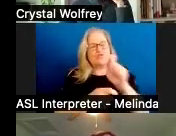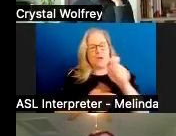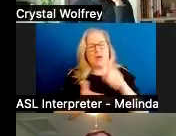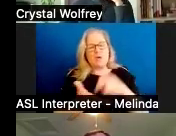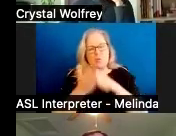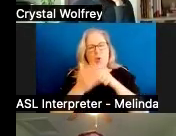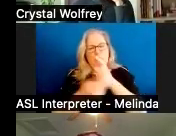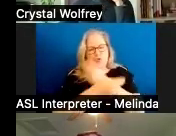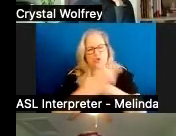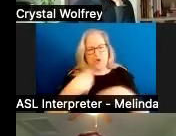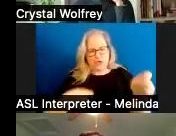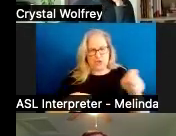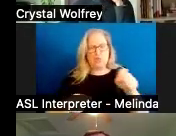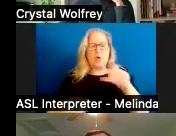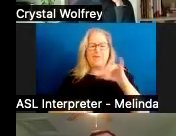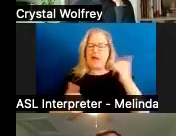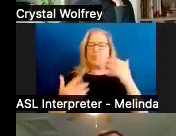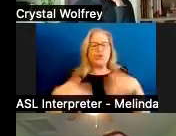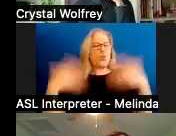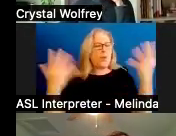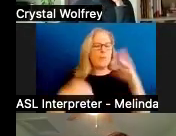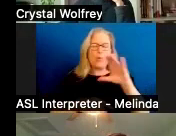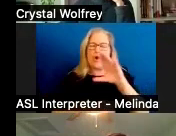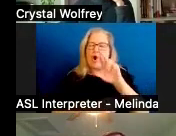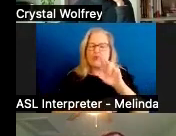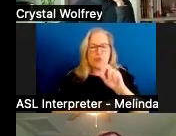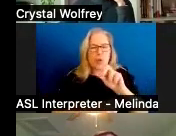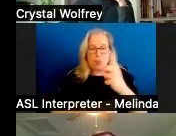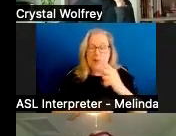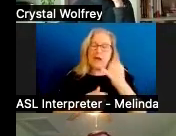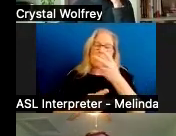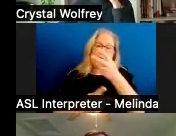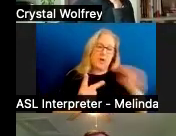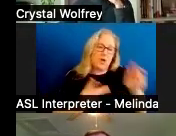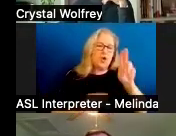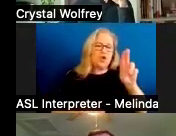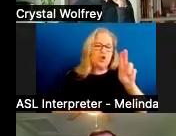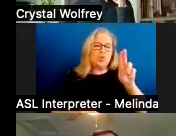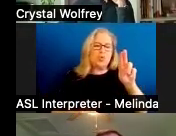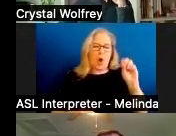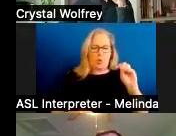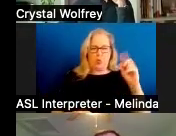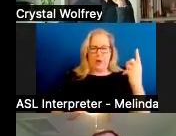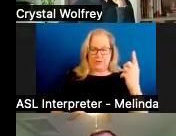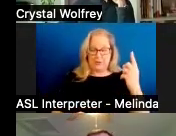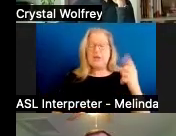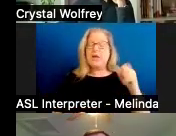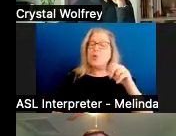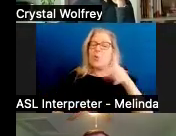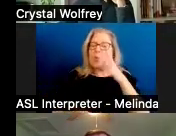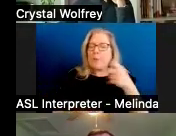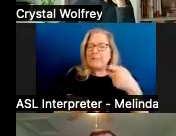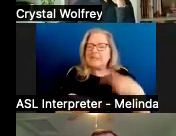So we're out of the R01 space. We're hopping over into, in this case, a U01 space. So there will be discussions around that.